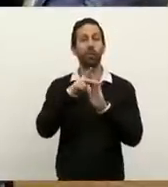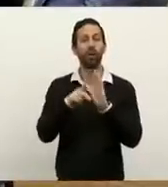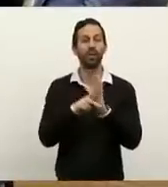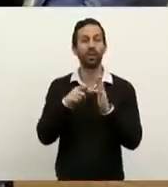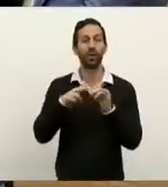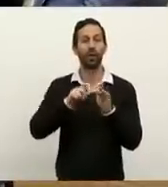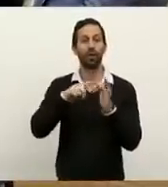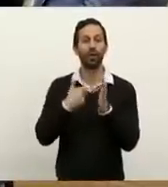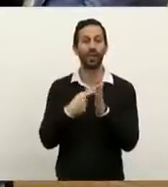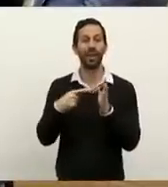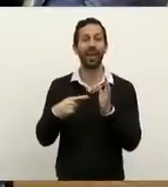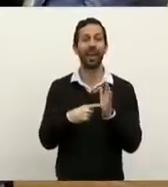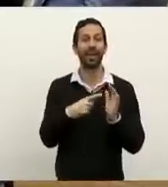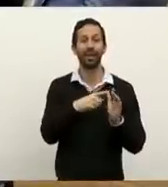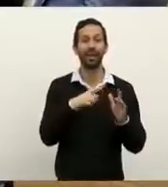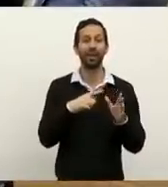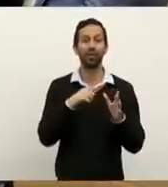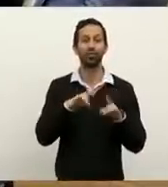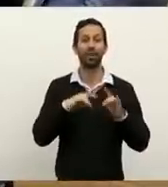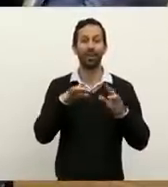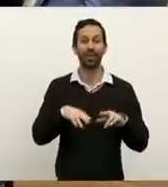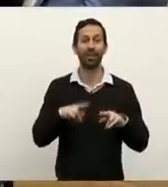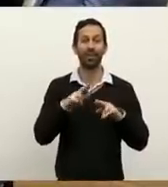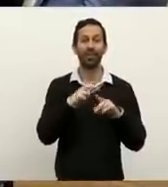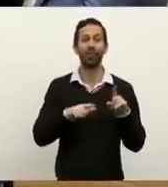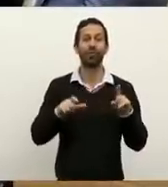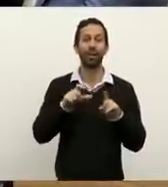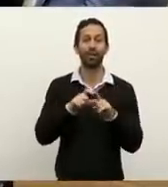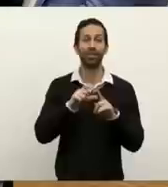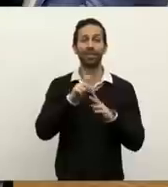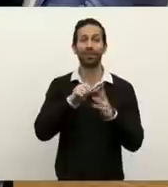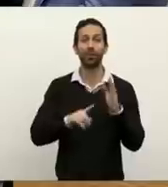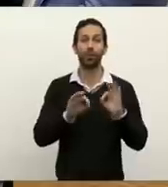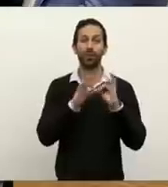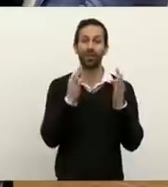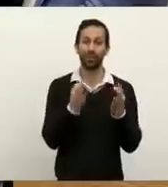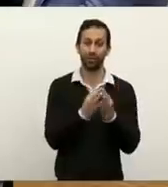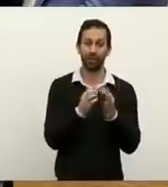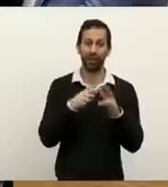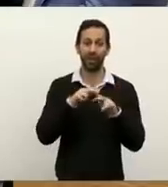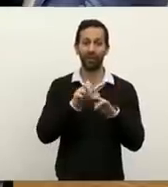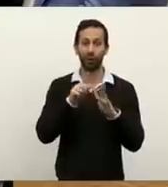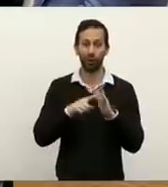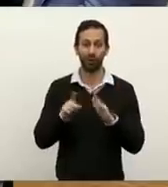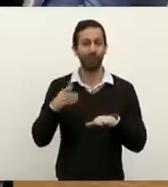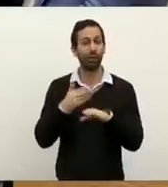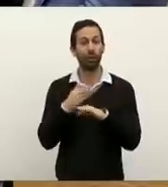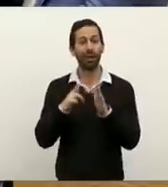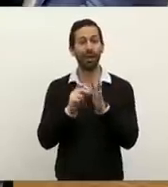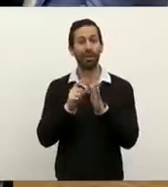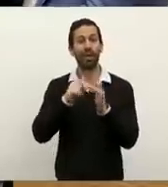at the Australian Federation of Disability Organisations. He's currently working as an NDIS consultant,